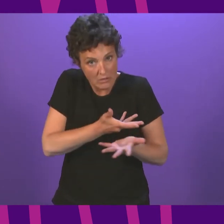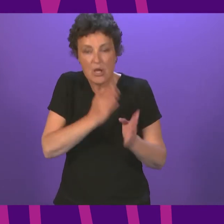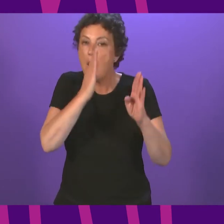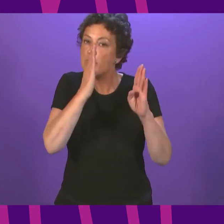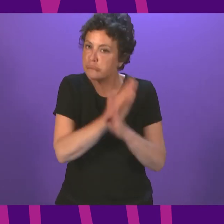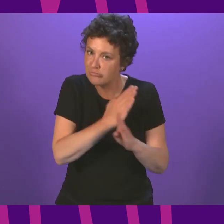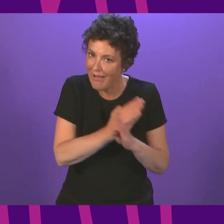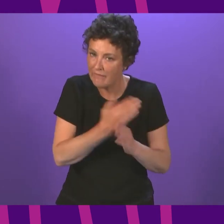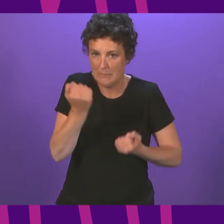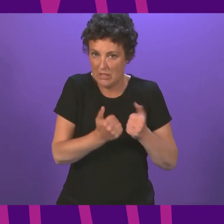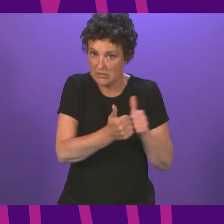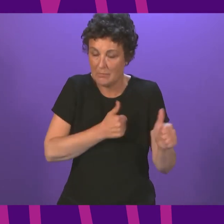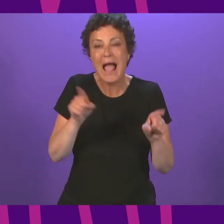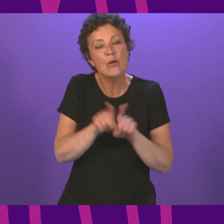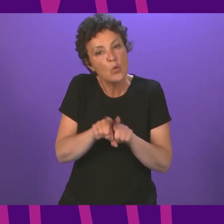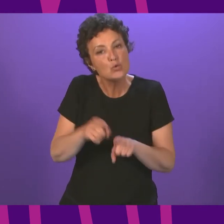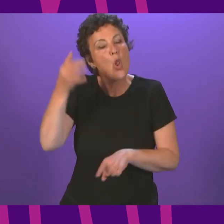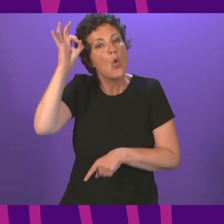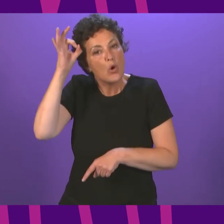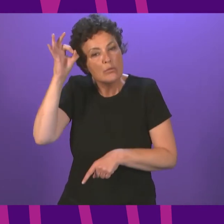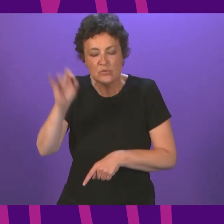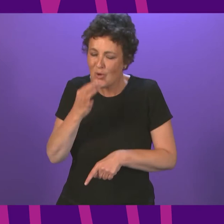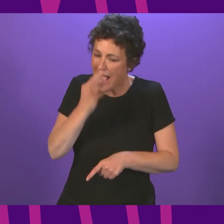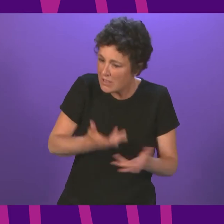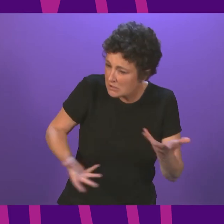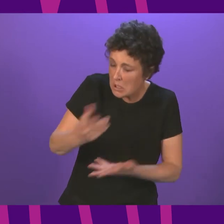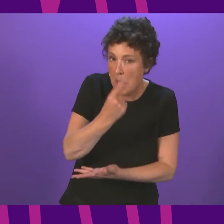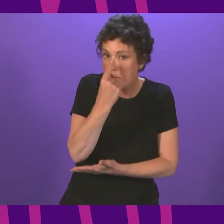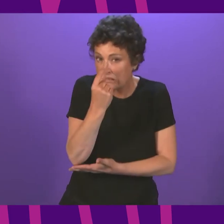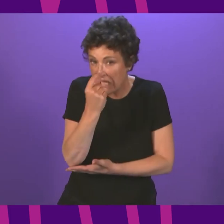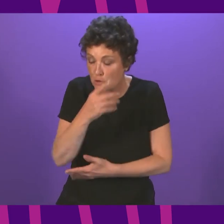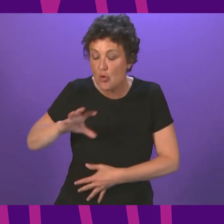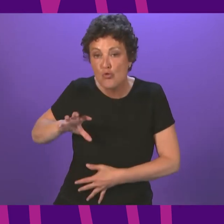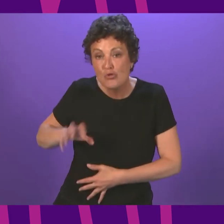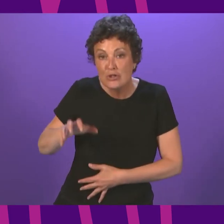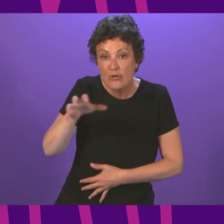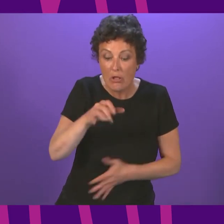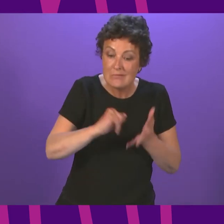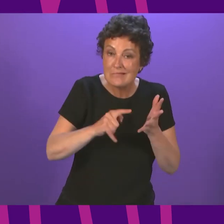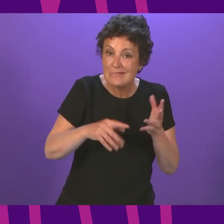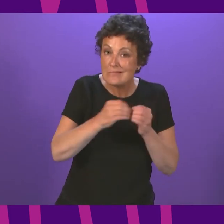on the potential of regional franchising as a condition of future financial support from the state.